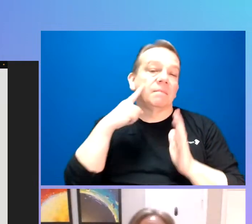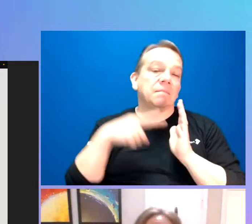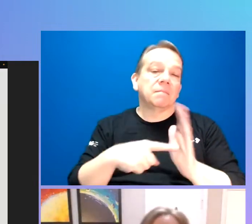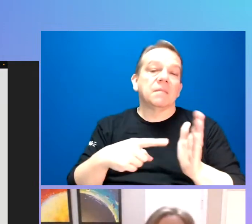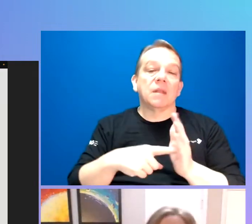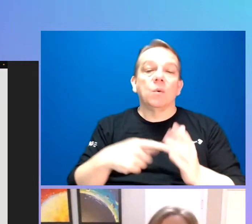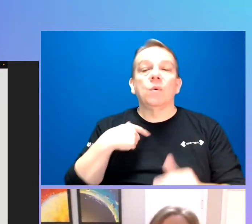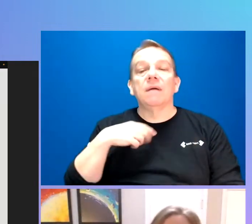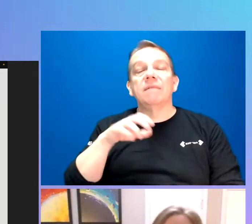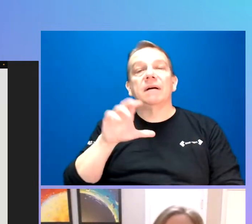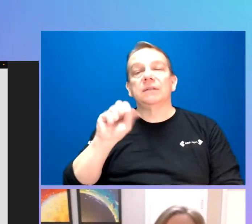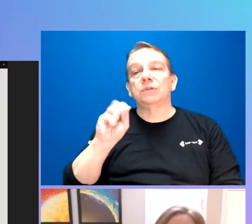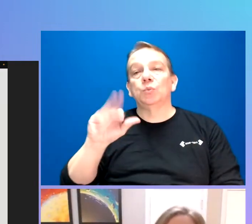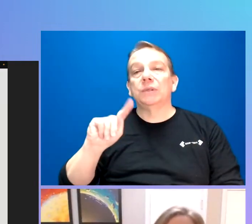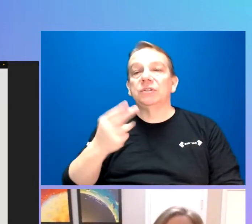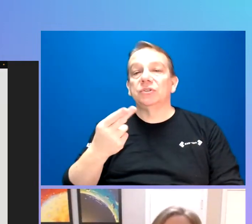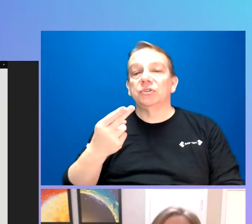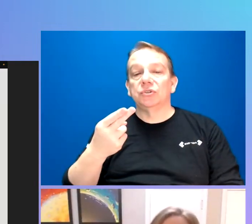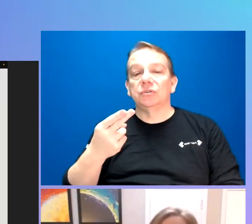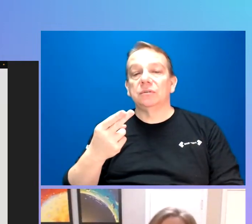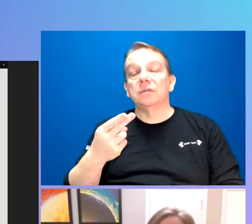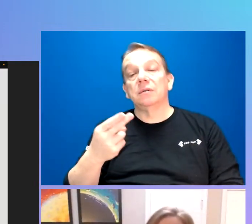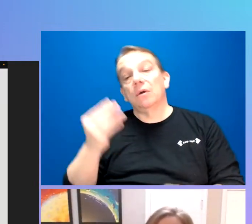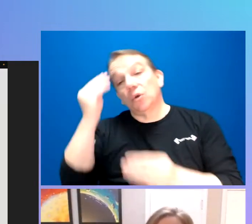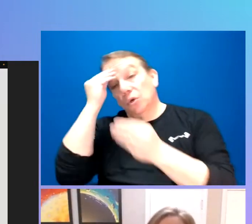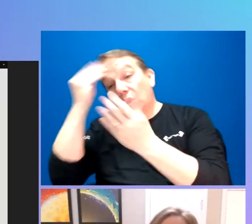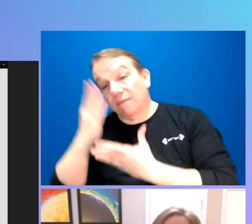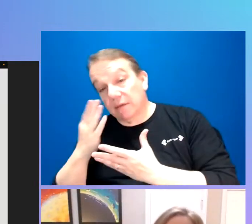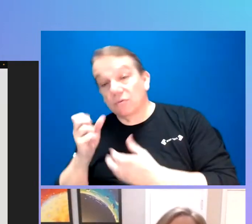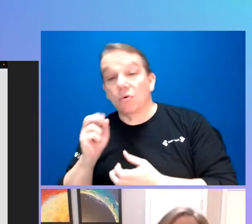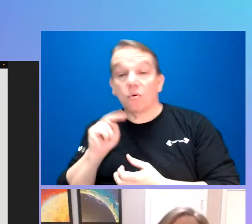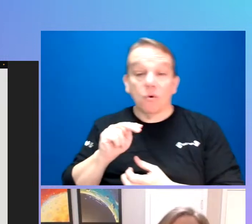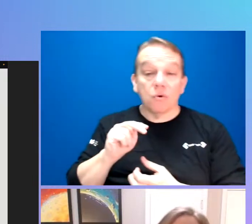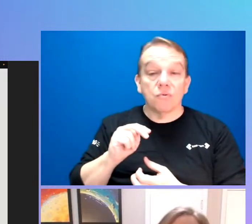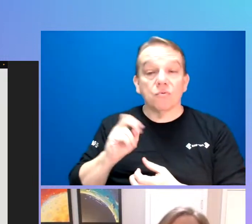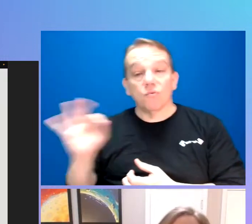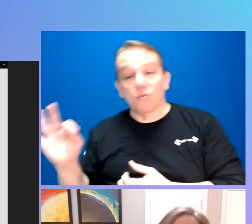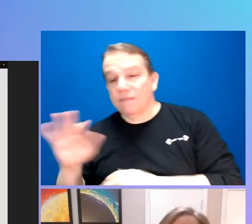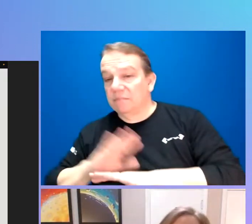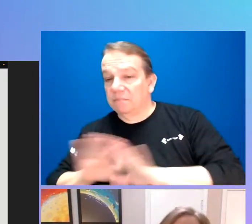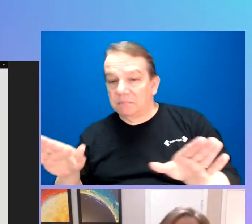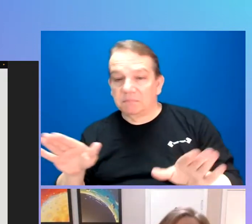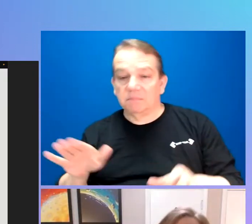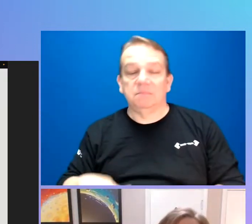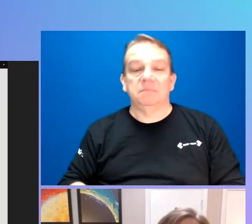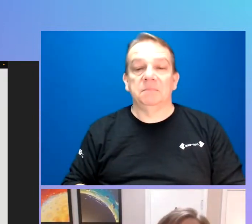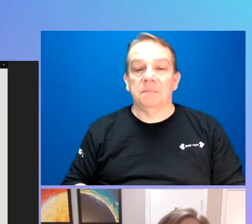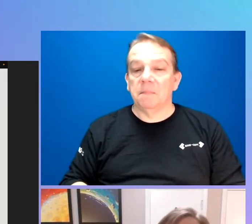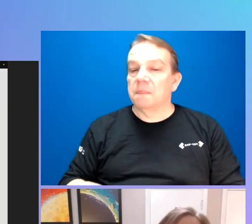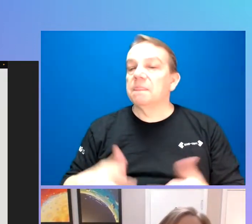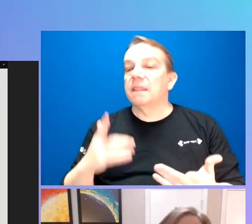. Say we have a switch control on our page to turn notifications on or off, and we want to make sure that we